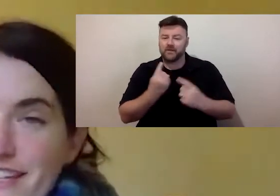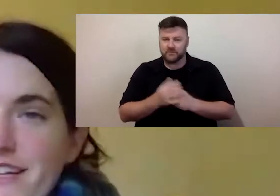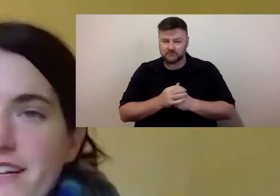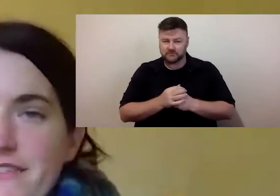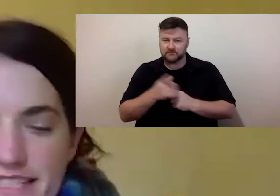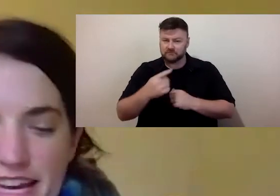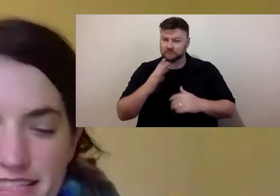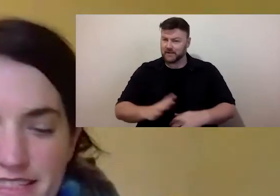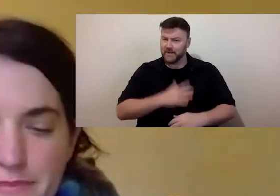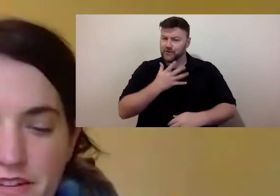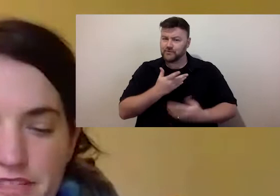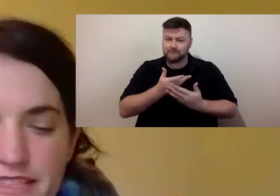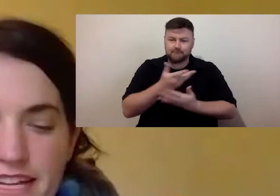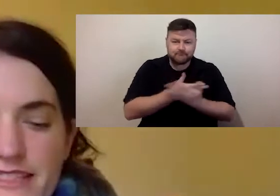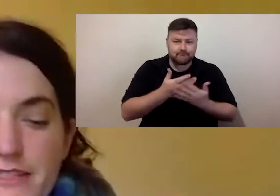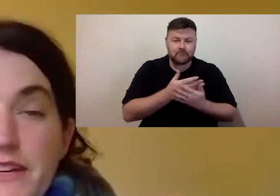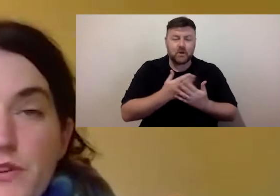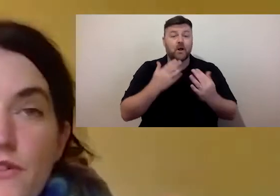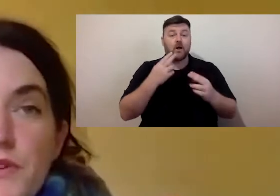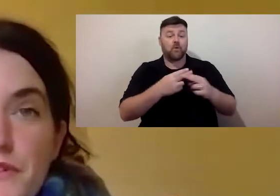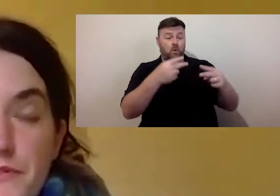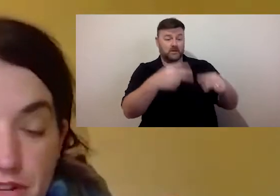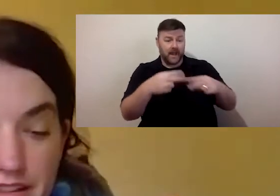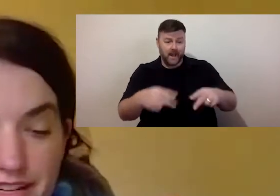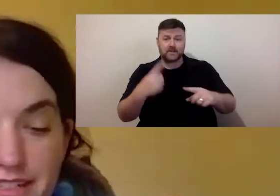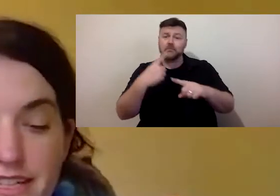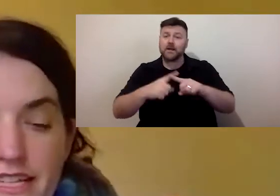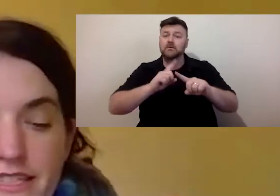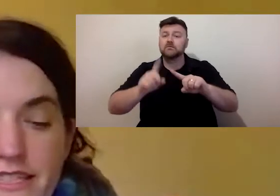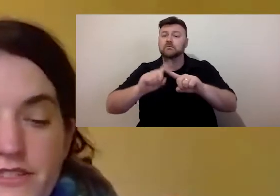for dance, but across the arts, as we have all moved further into the